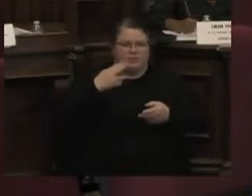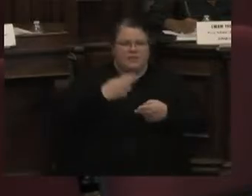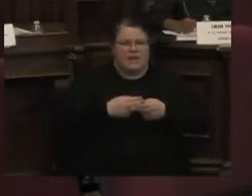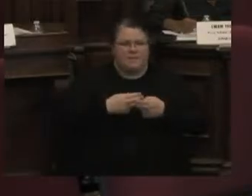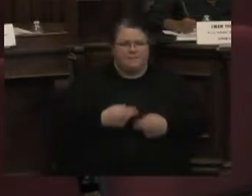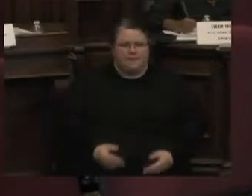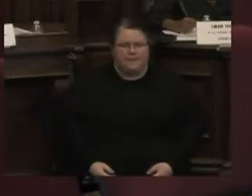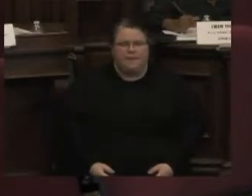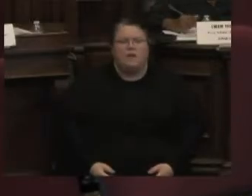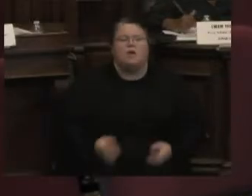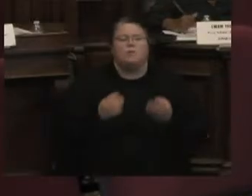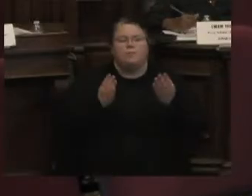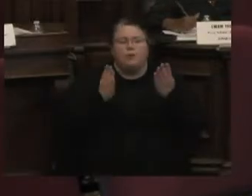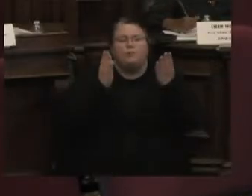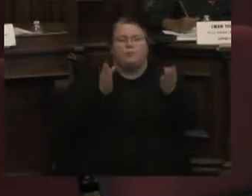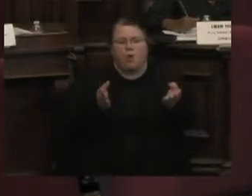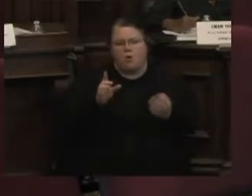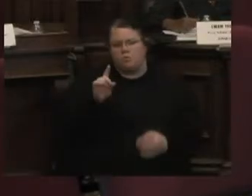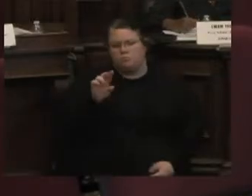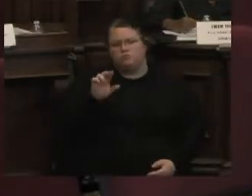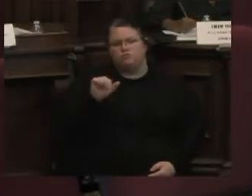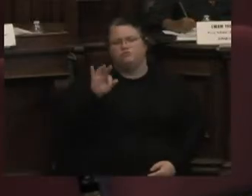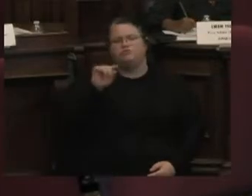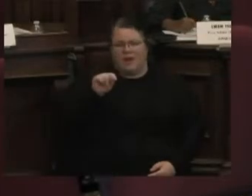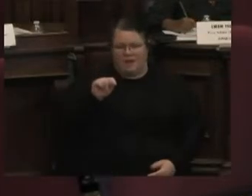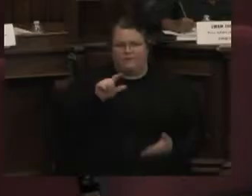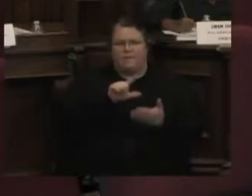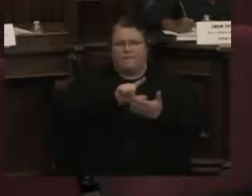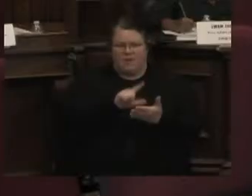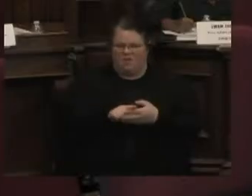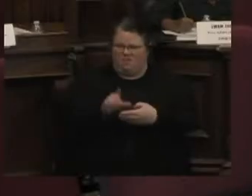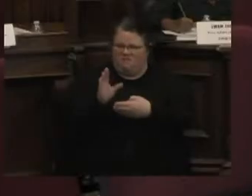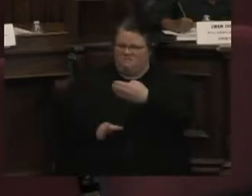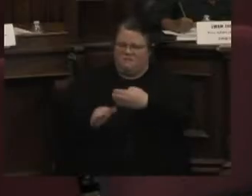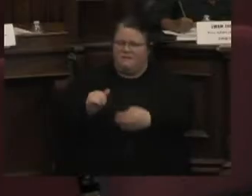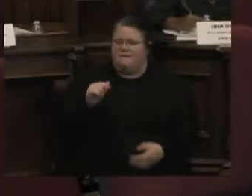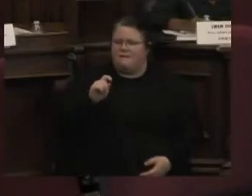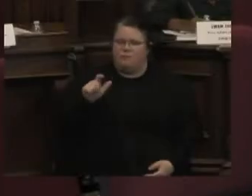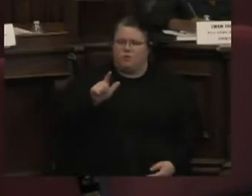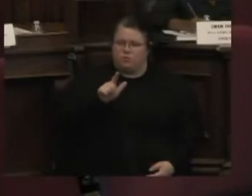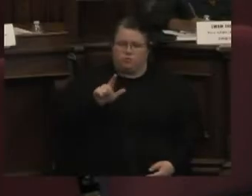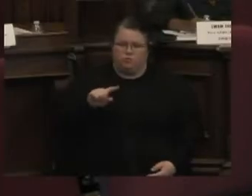Act of 2026, as we've named it,